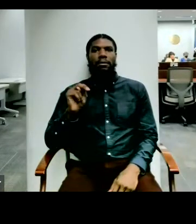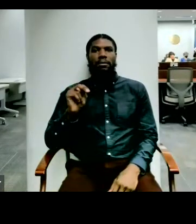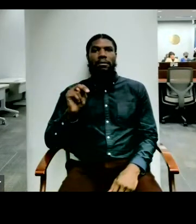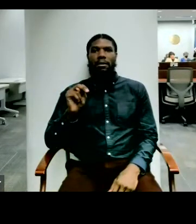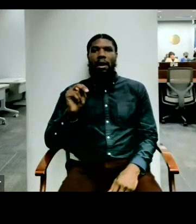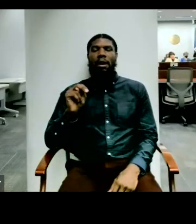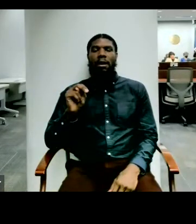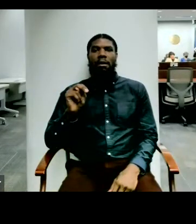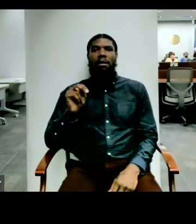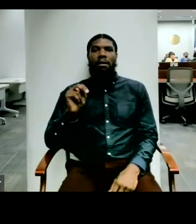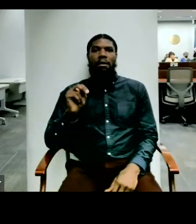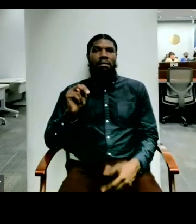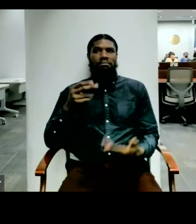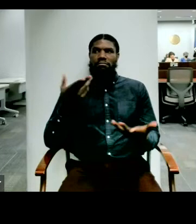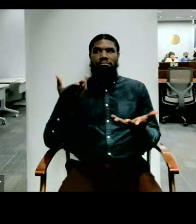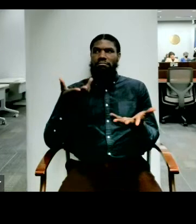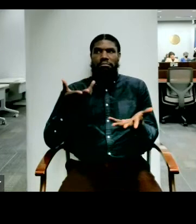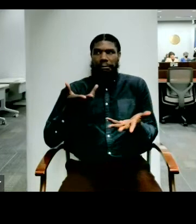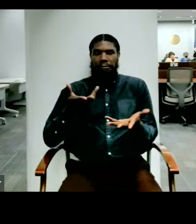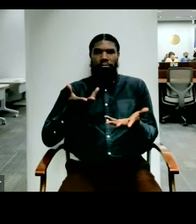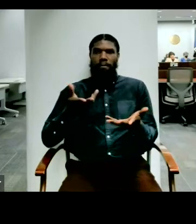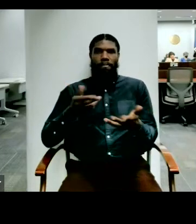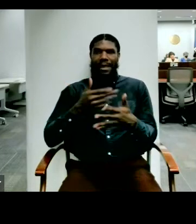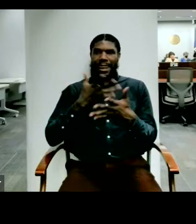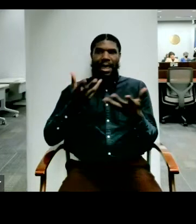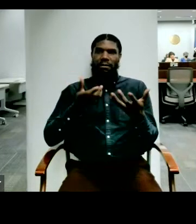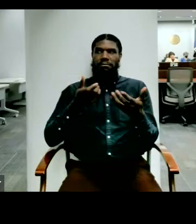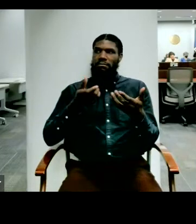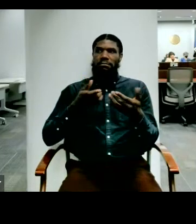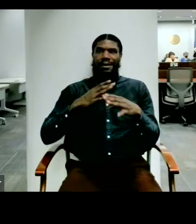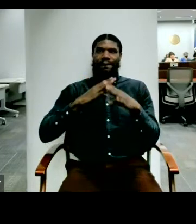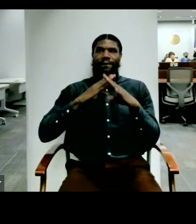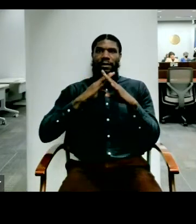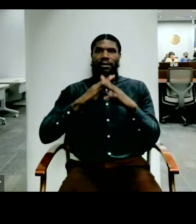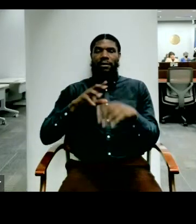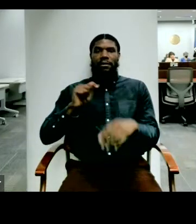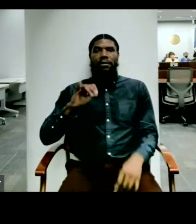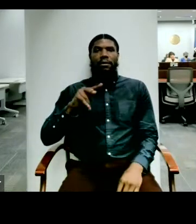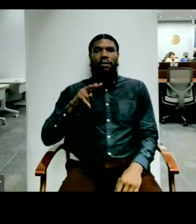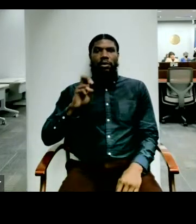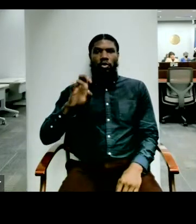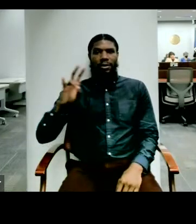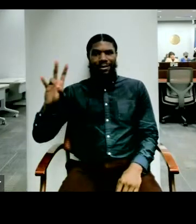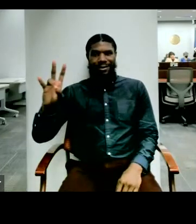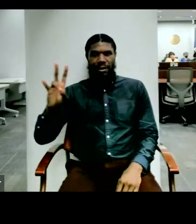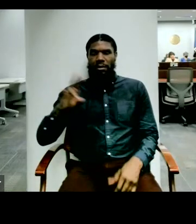Title VII requires employers to accommodate religious employees absent and undue hardship.